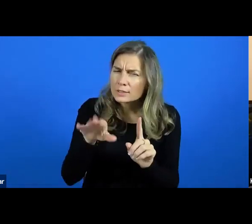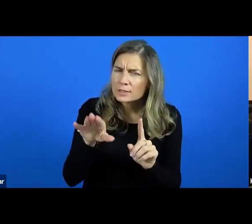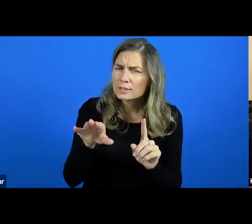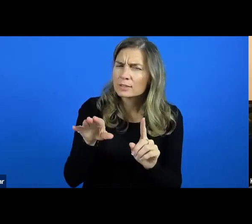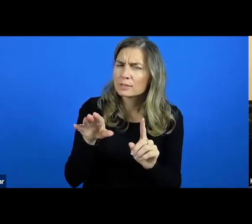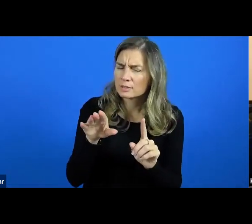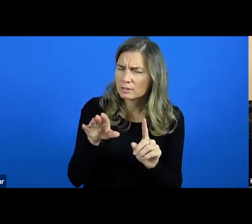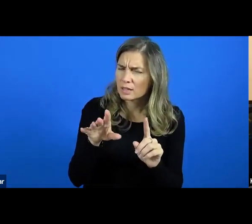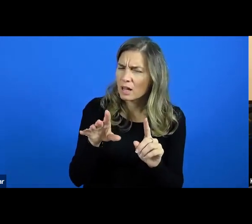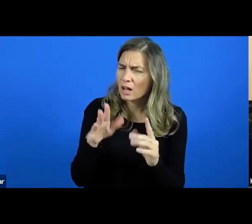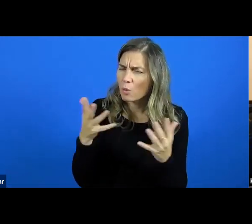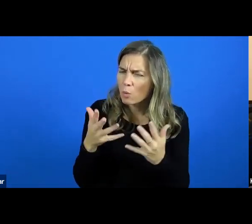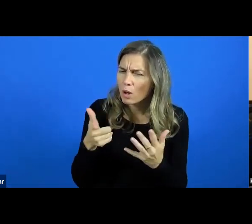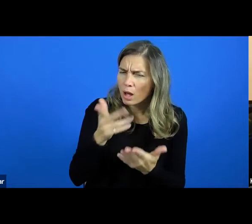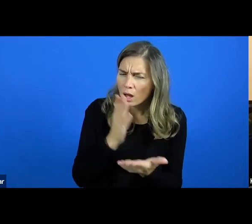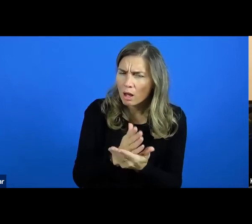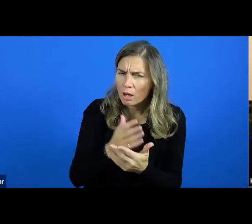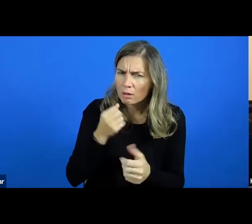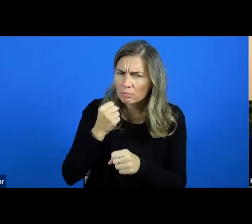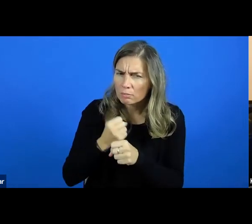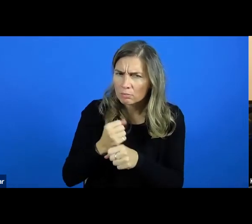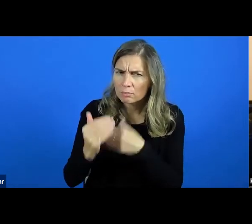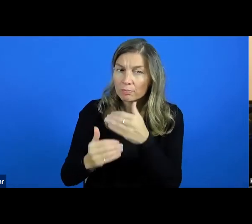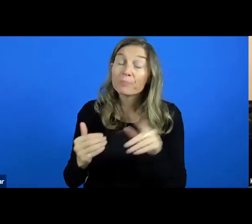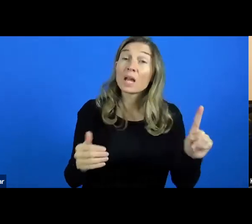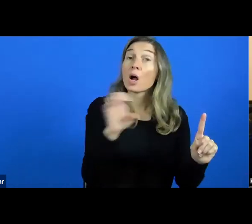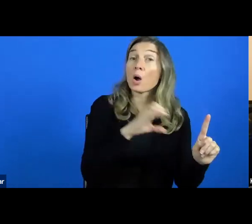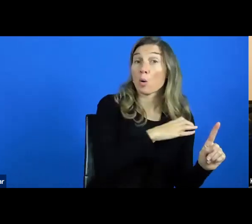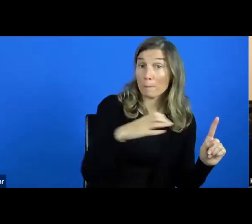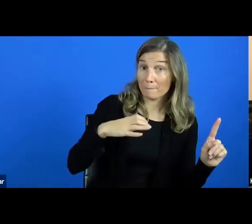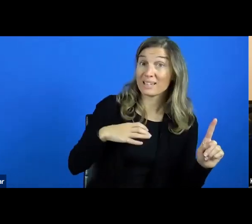And although Commission acknowledged during the meetings and in writing